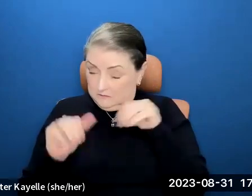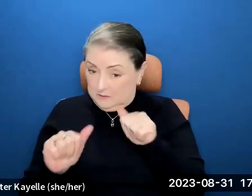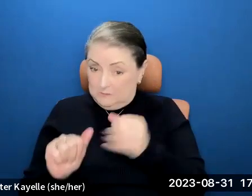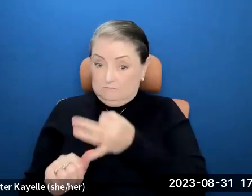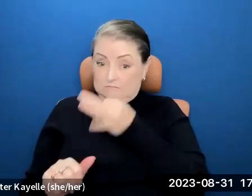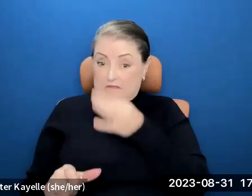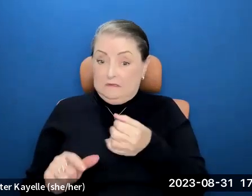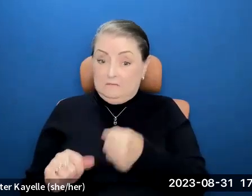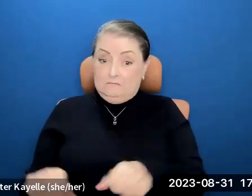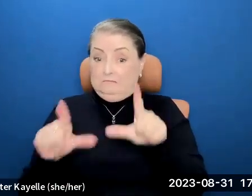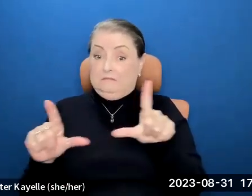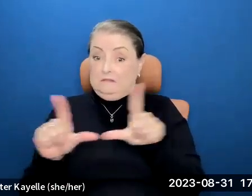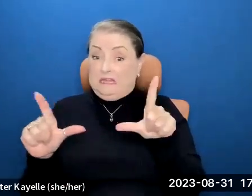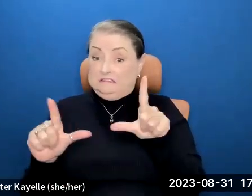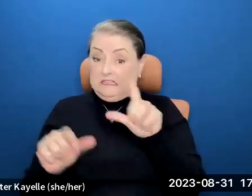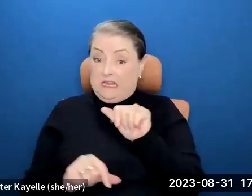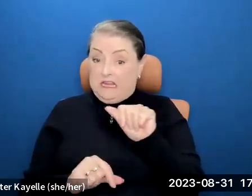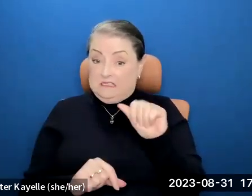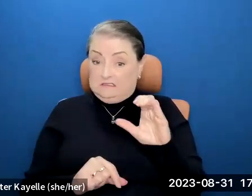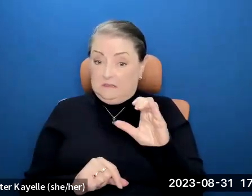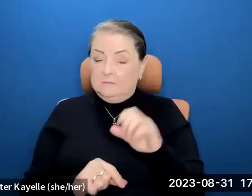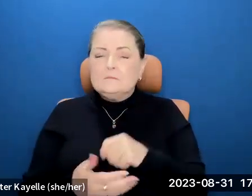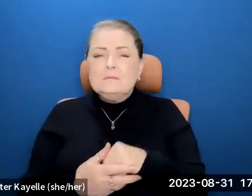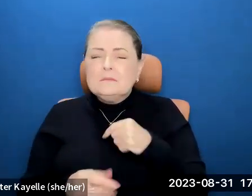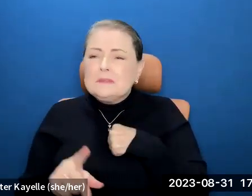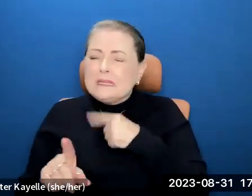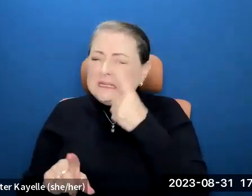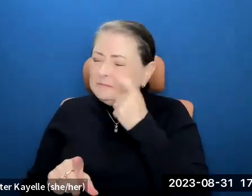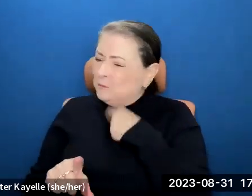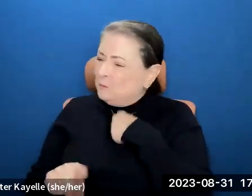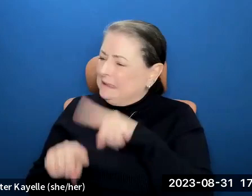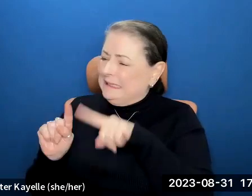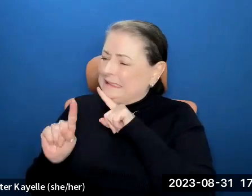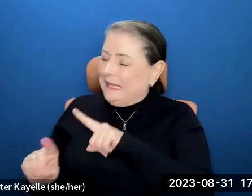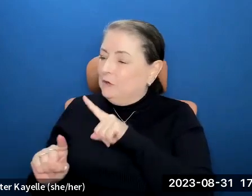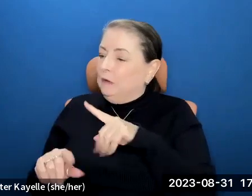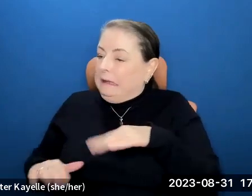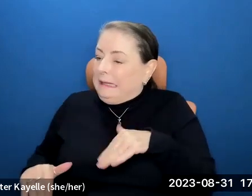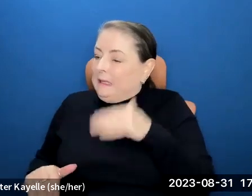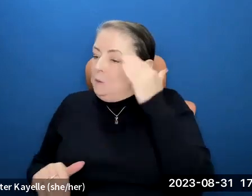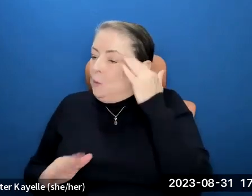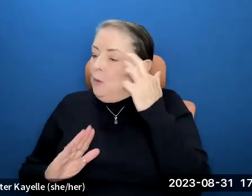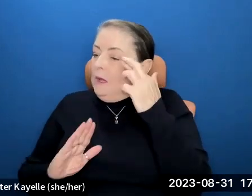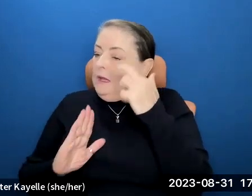a licensed AAC um I I suspect that we can't answer that without knowing the regulations of the the